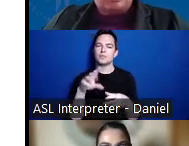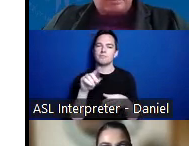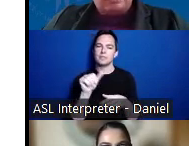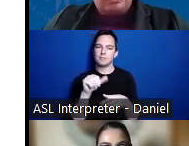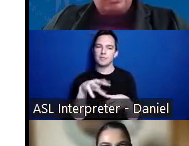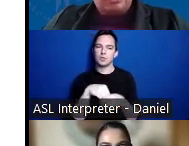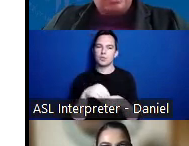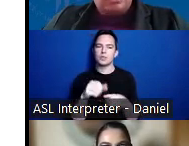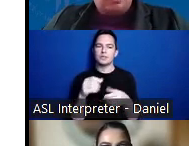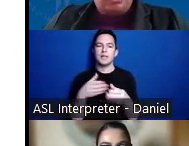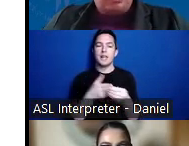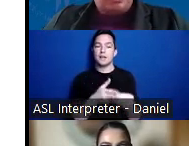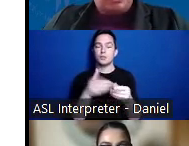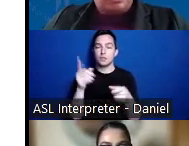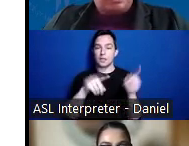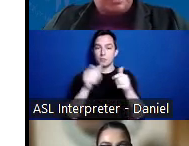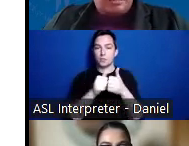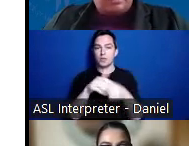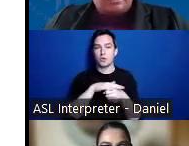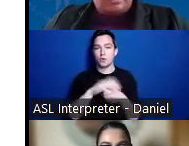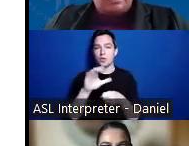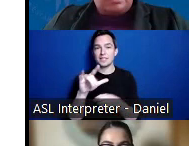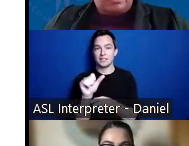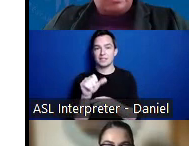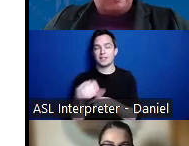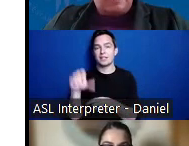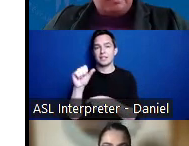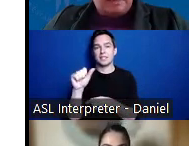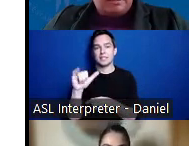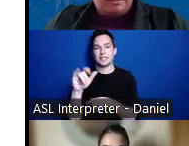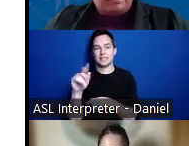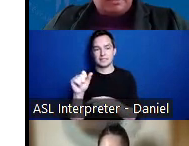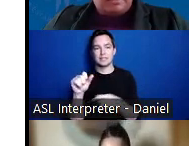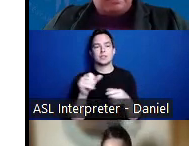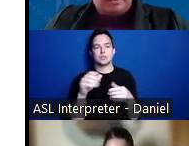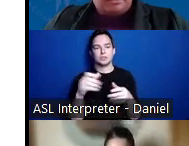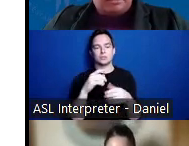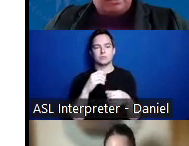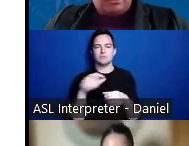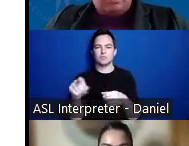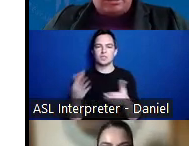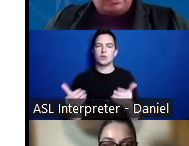to collaborations with local CILs and CILCs, solidifying Riley as a rising voice. Riley